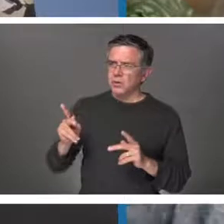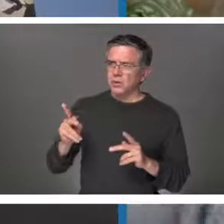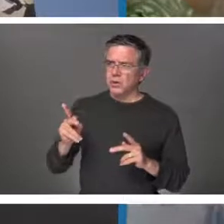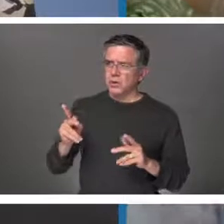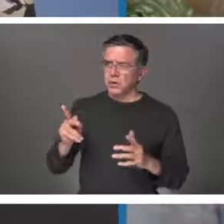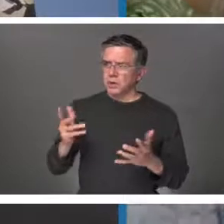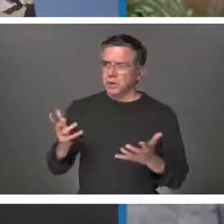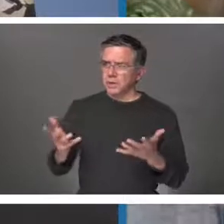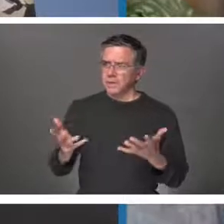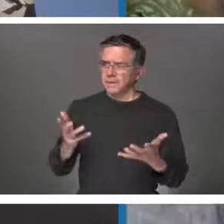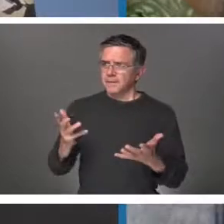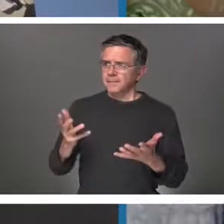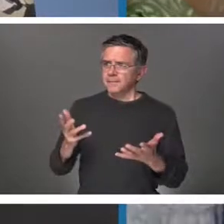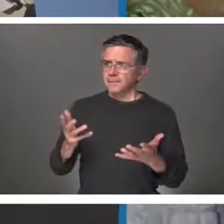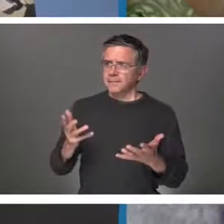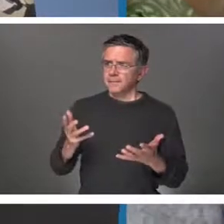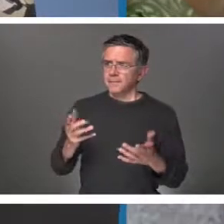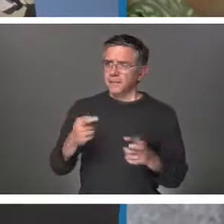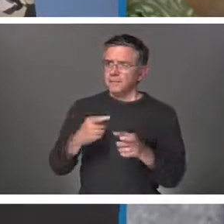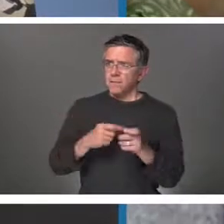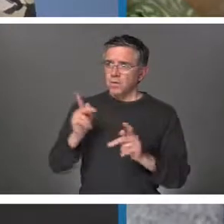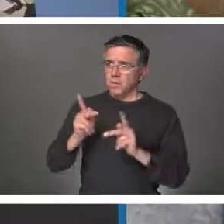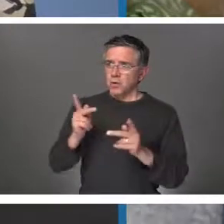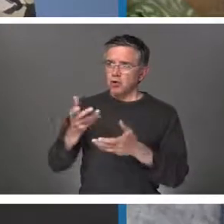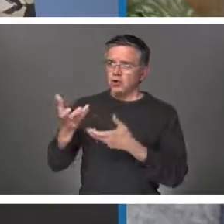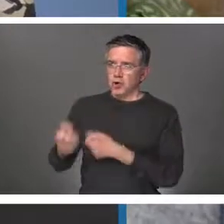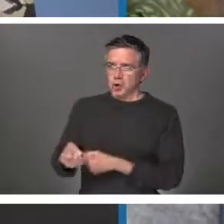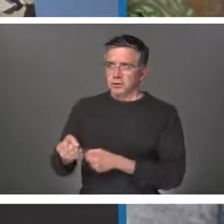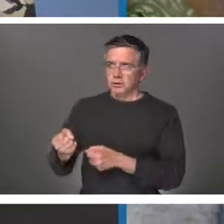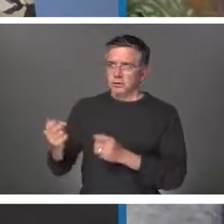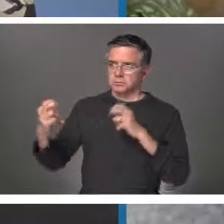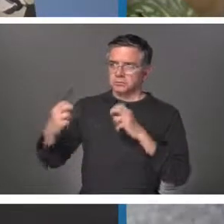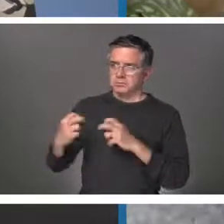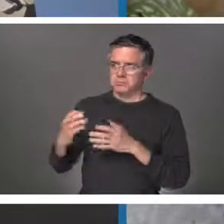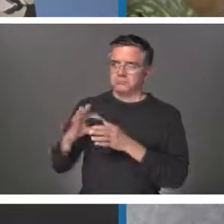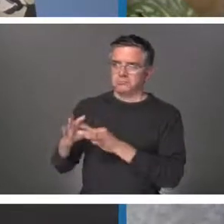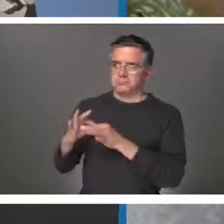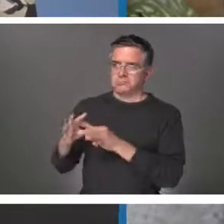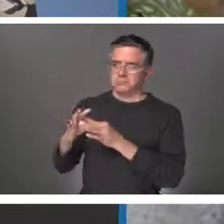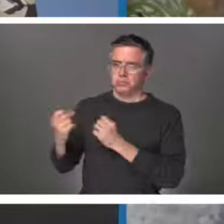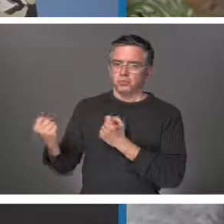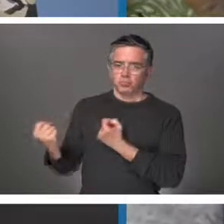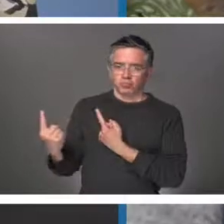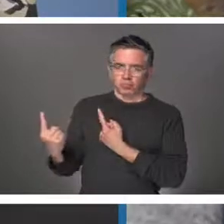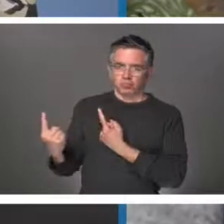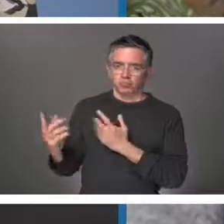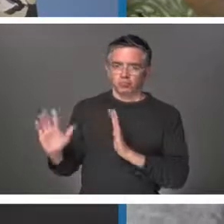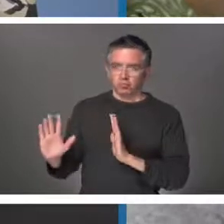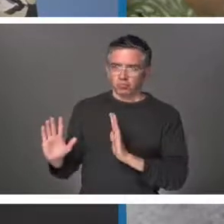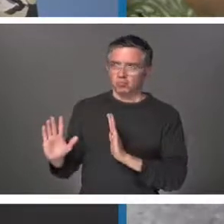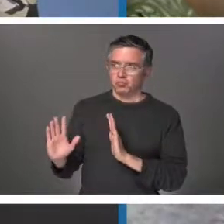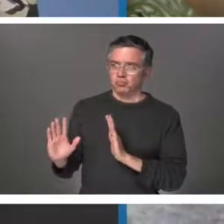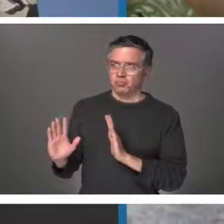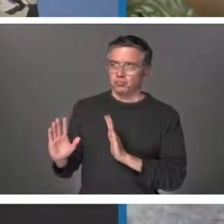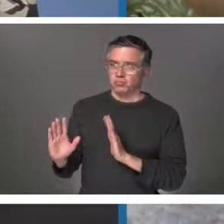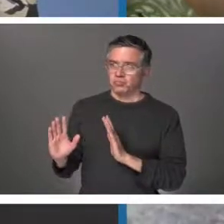How do we put some of this in plain . We sometimes assume that if somebody's not ready to go,